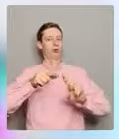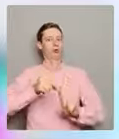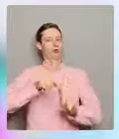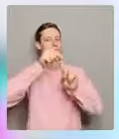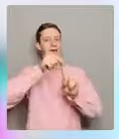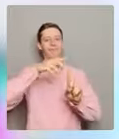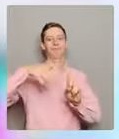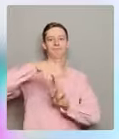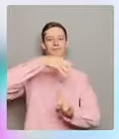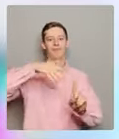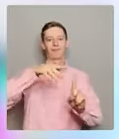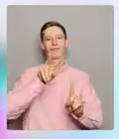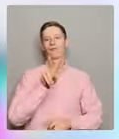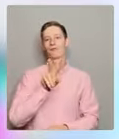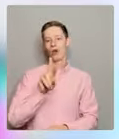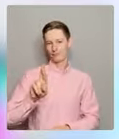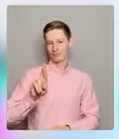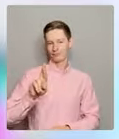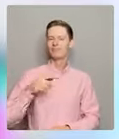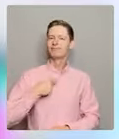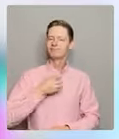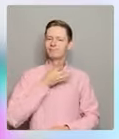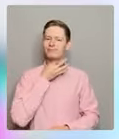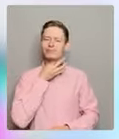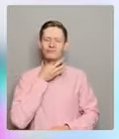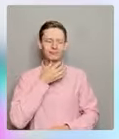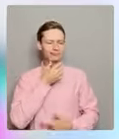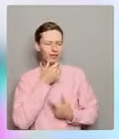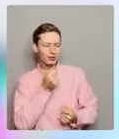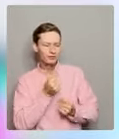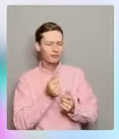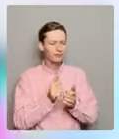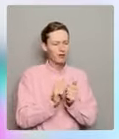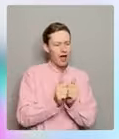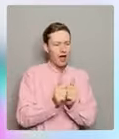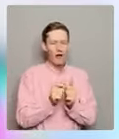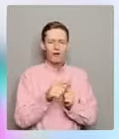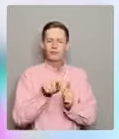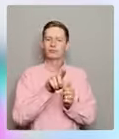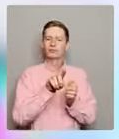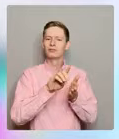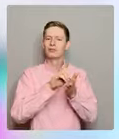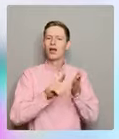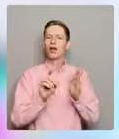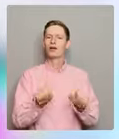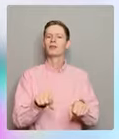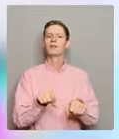So specifically, I'm interested in the ways that game designers can be more inclusive of a diverse range of audiences,